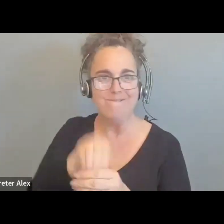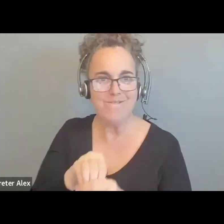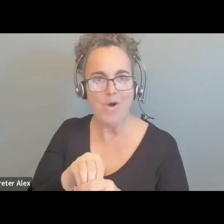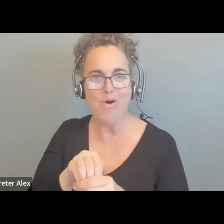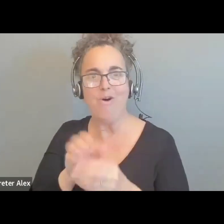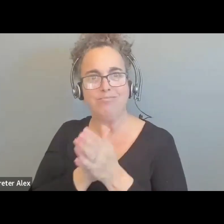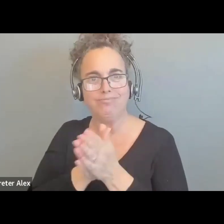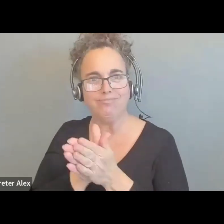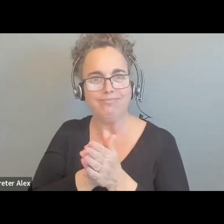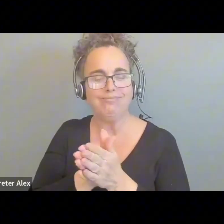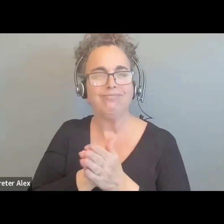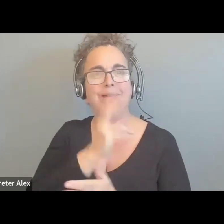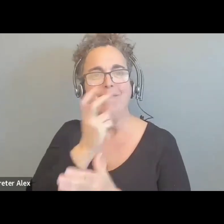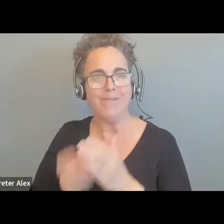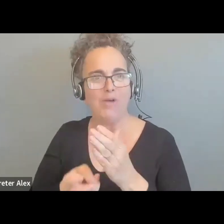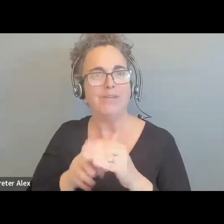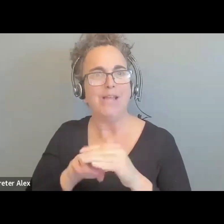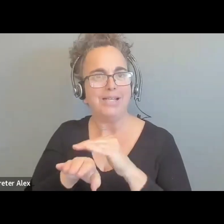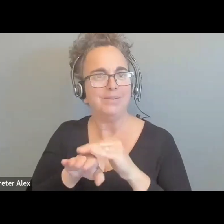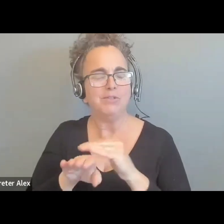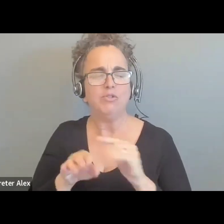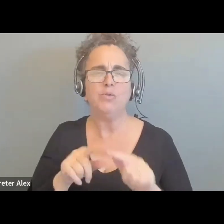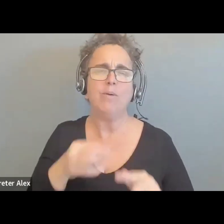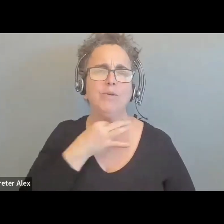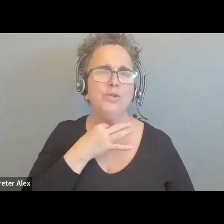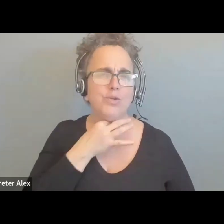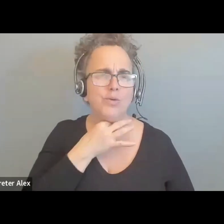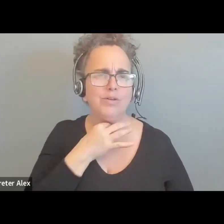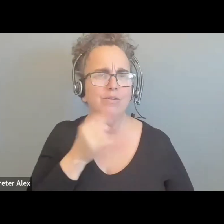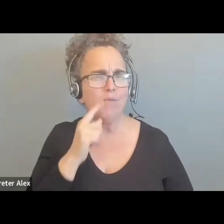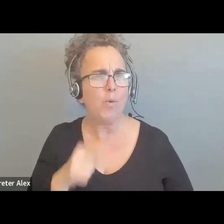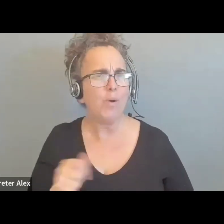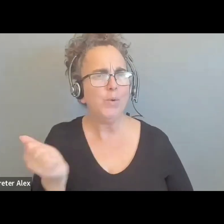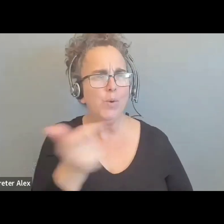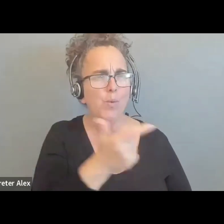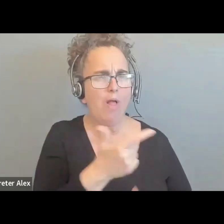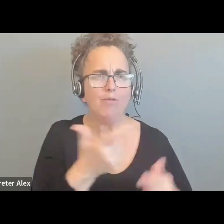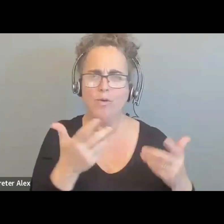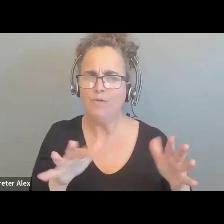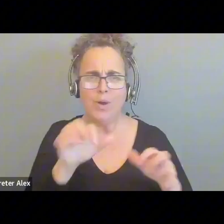in accessibility. So I'm curious for you all, since you've been working on this project